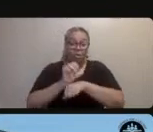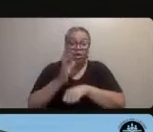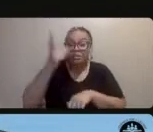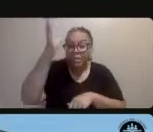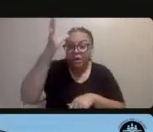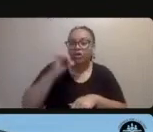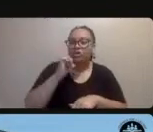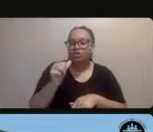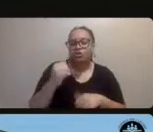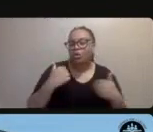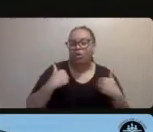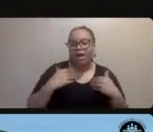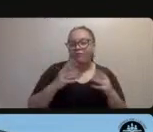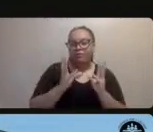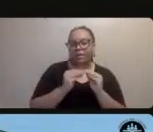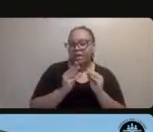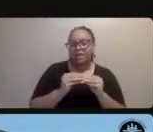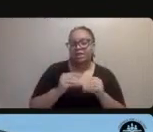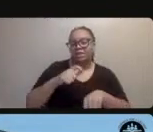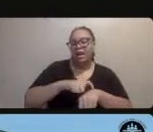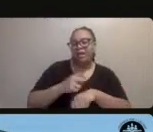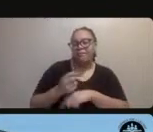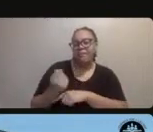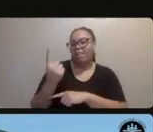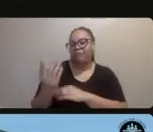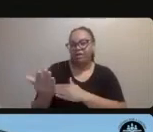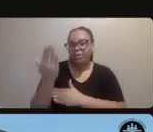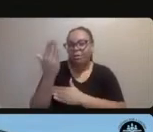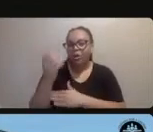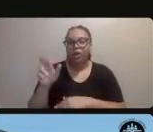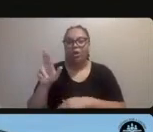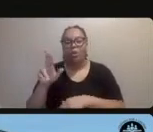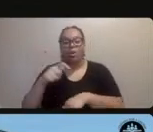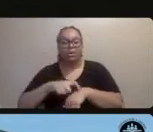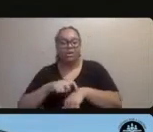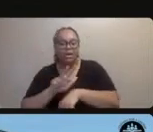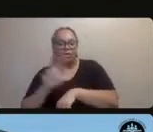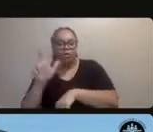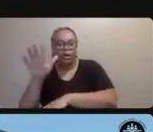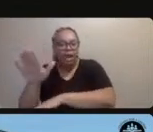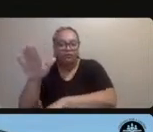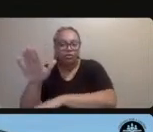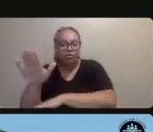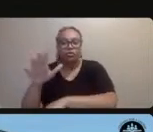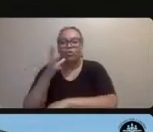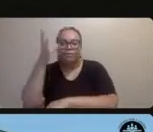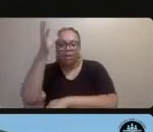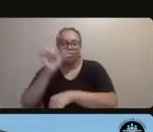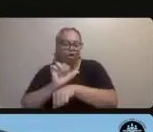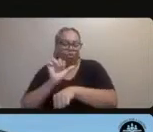I'VE EXPERIENCED THAT BEING A